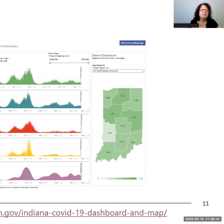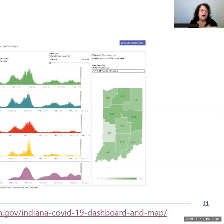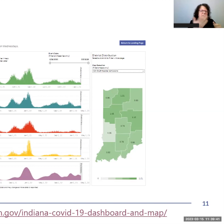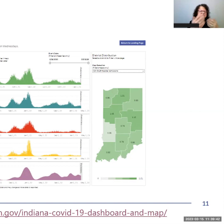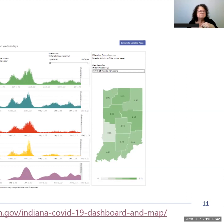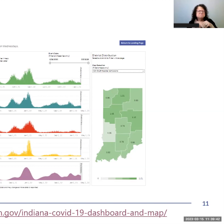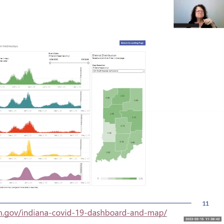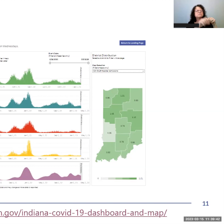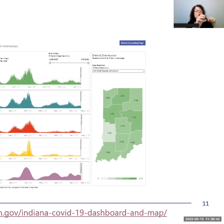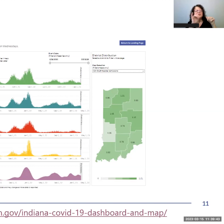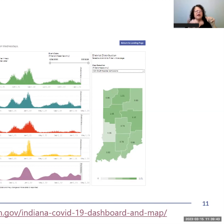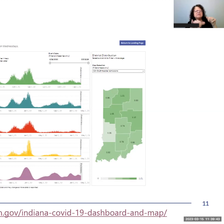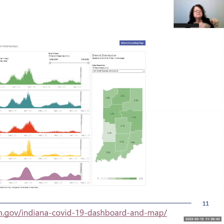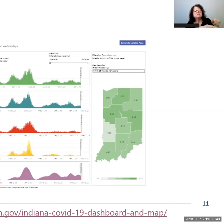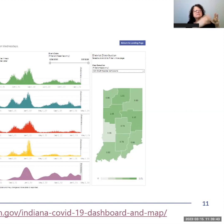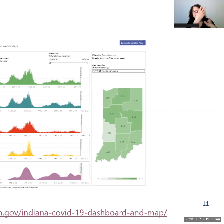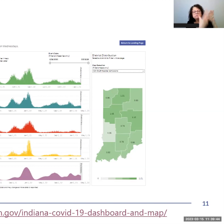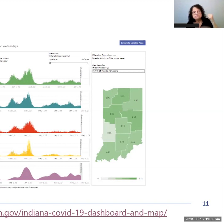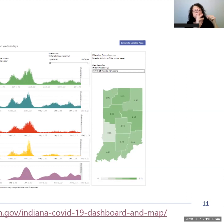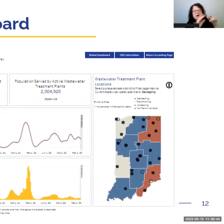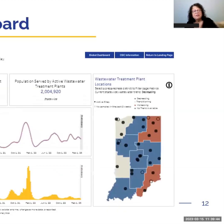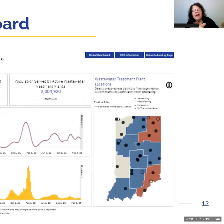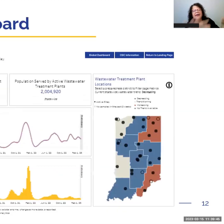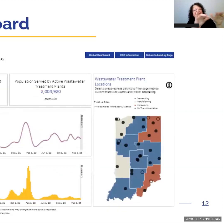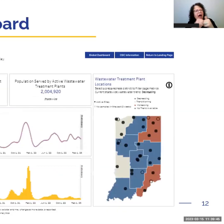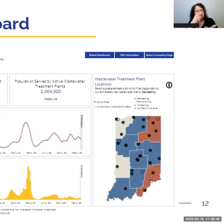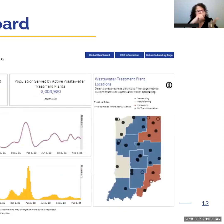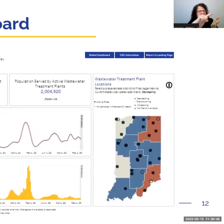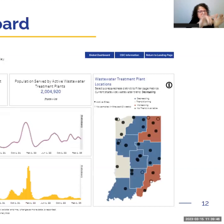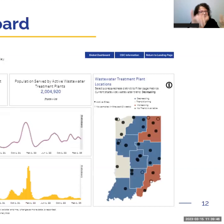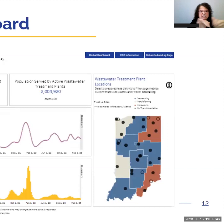cases are going up, and so be prepared for hospitalization to start to go up as well.